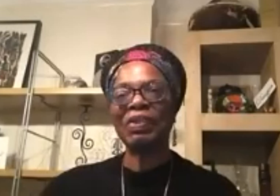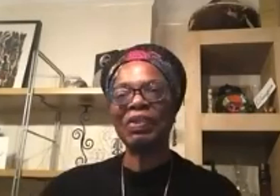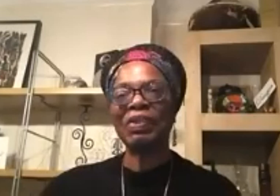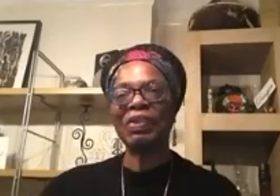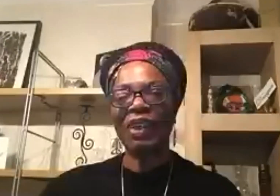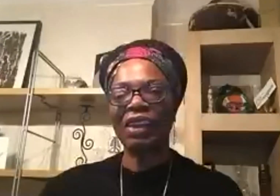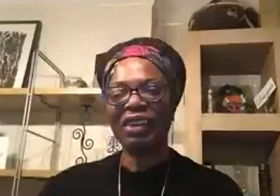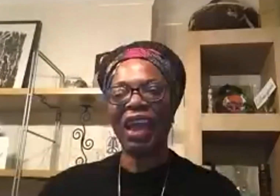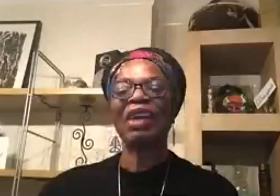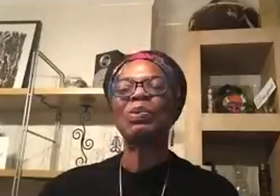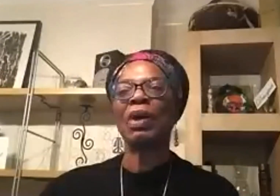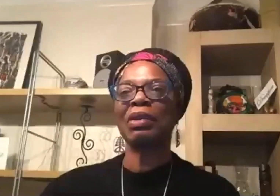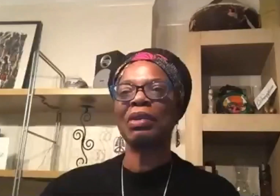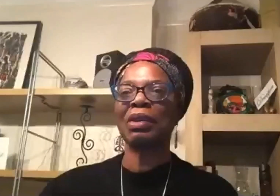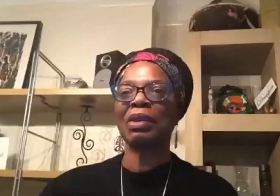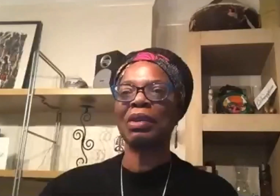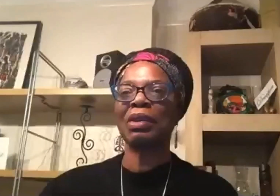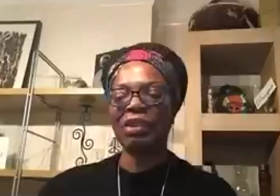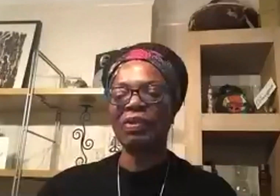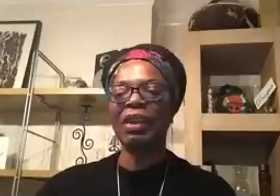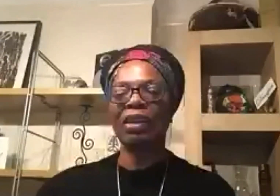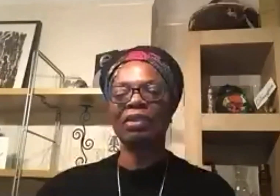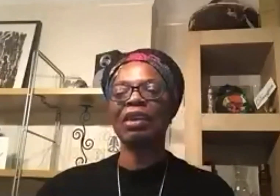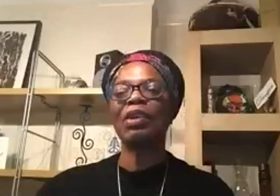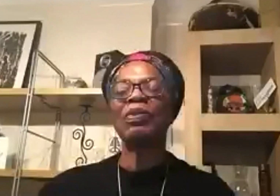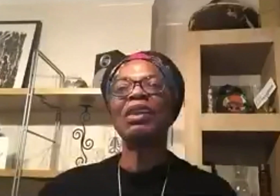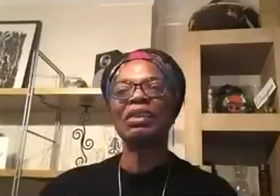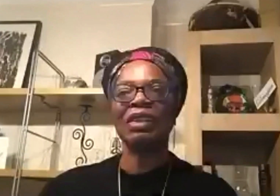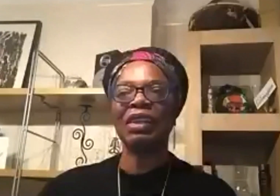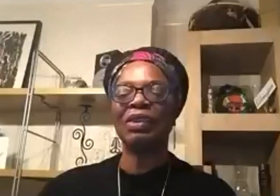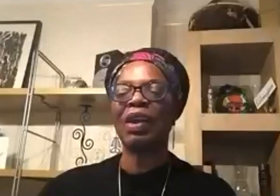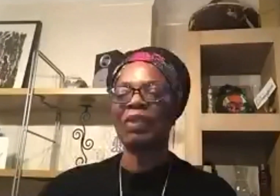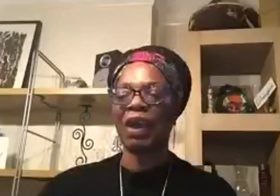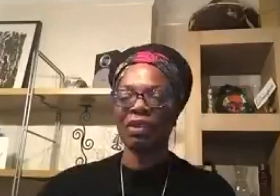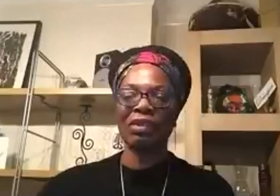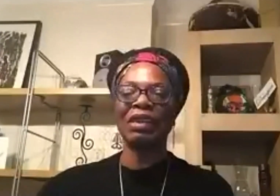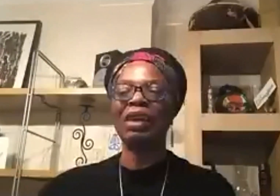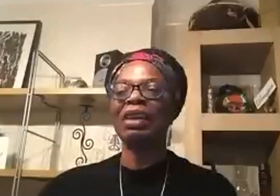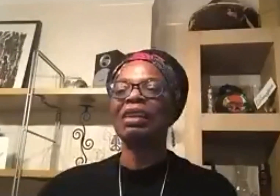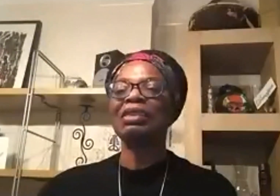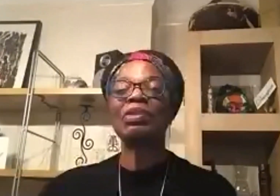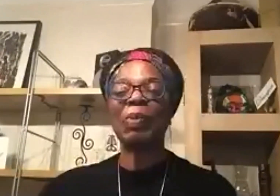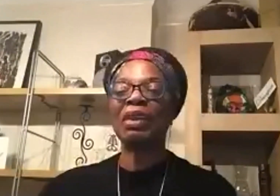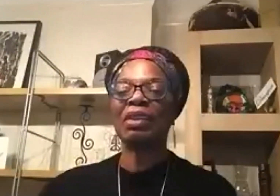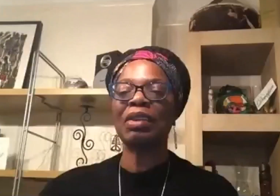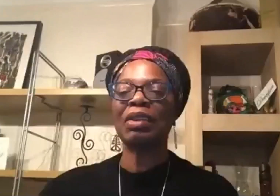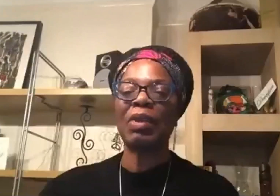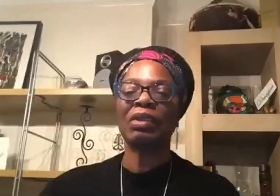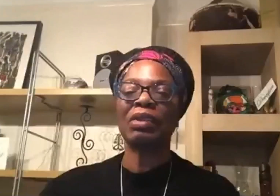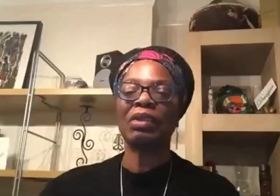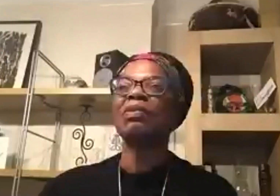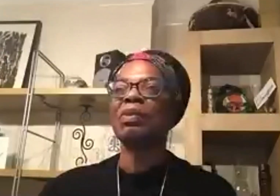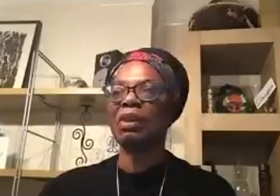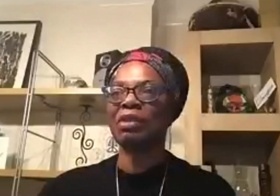Good evening and welcome to this evenings COVID-19 vaccine, dispelling the myths and misinformation